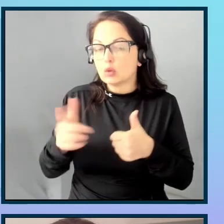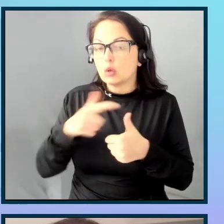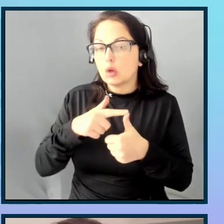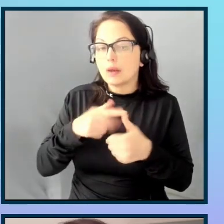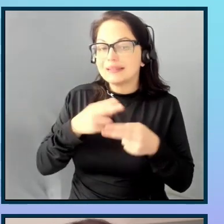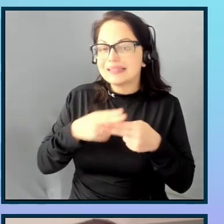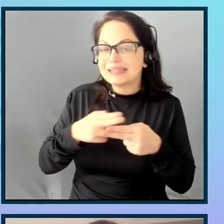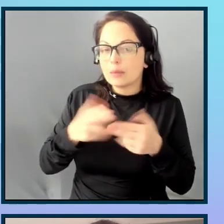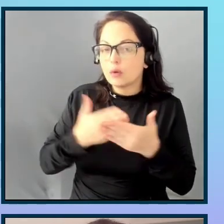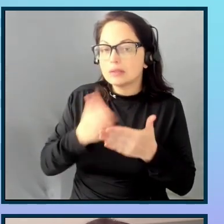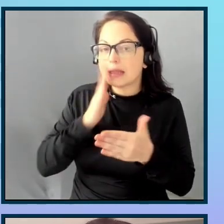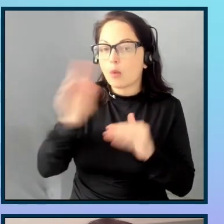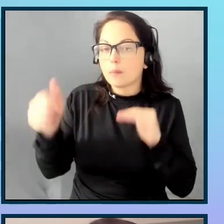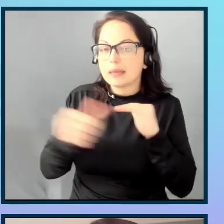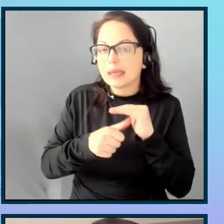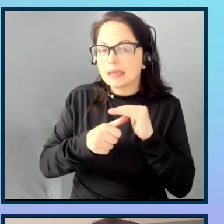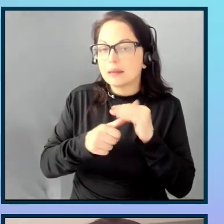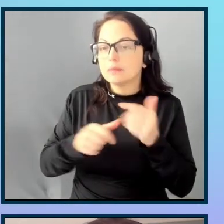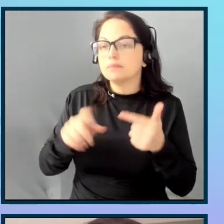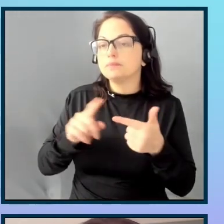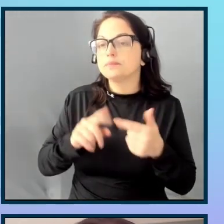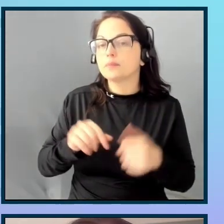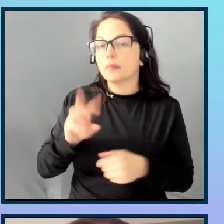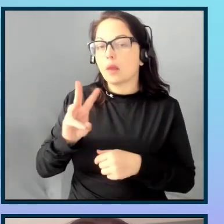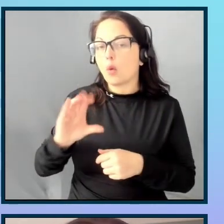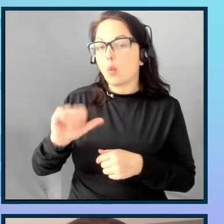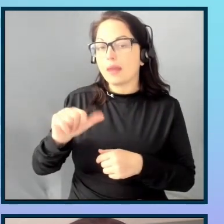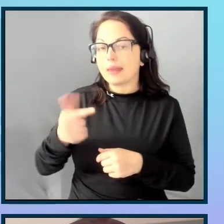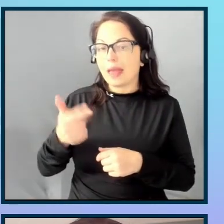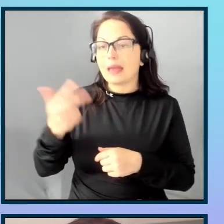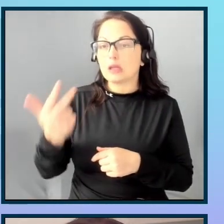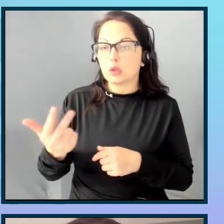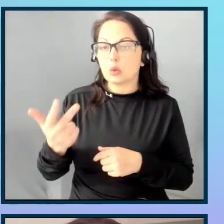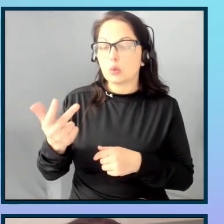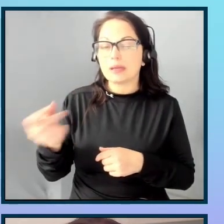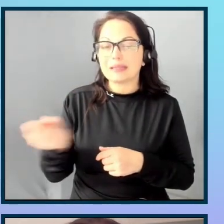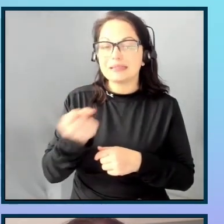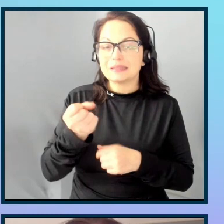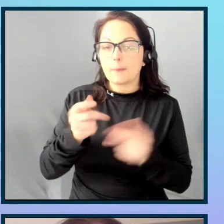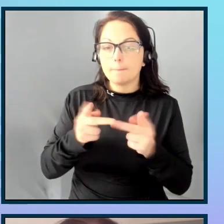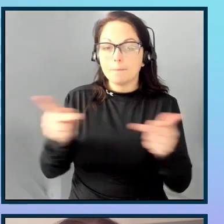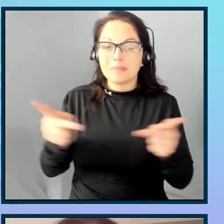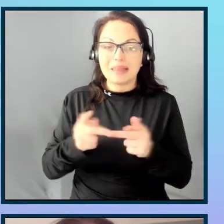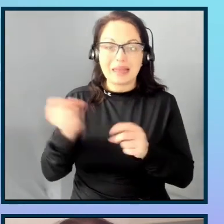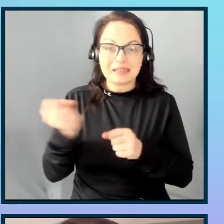Much of WCAG 3 is currently in the placeholder stage. We know something needs to go there.